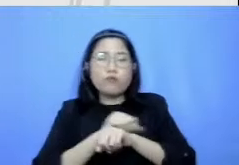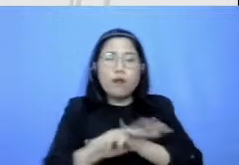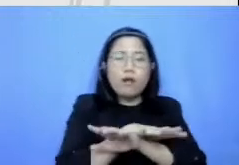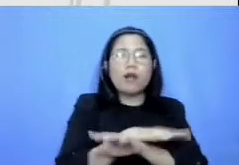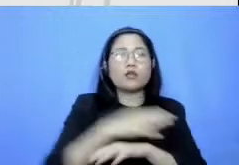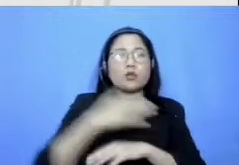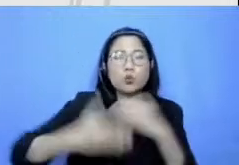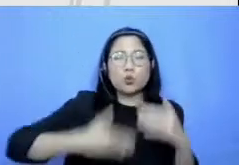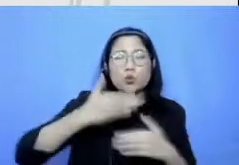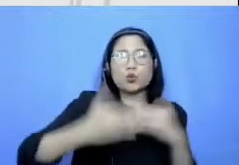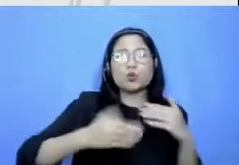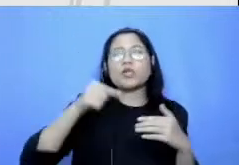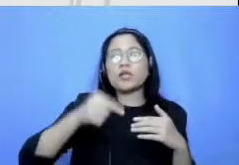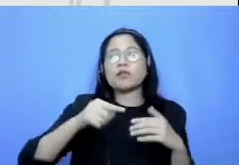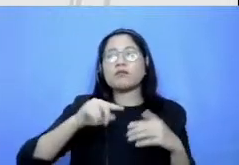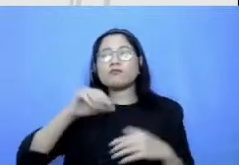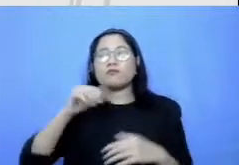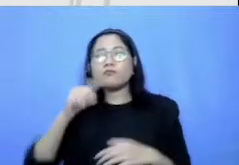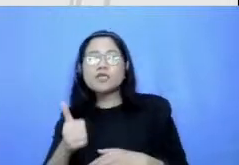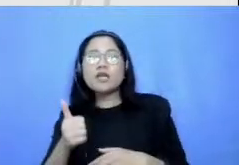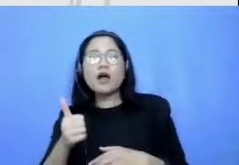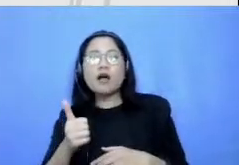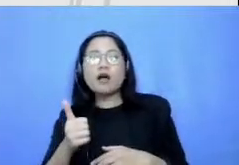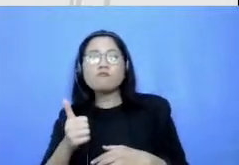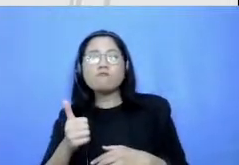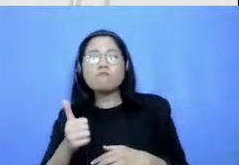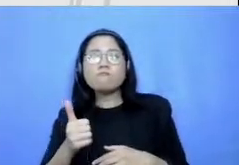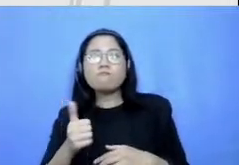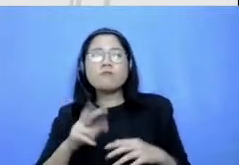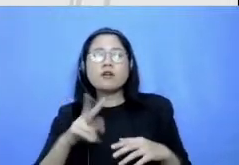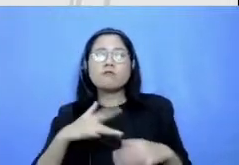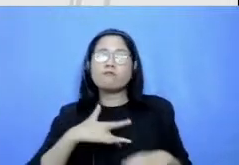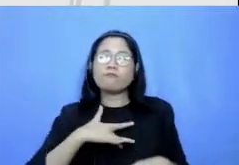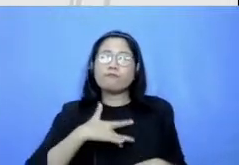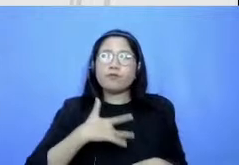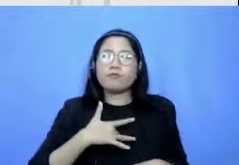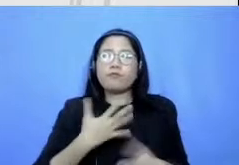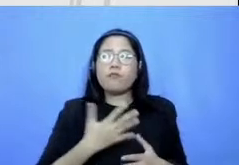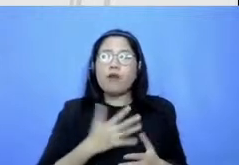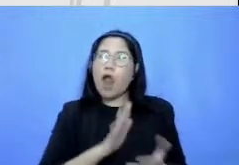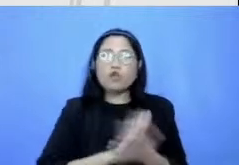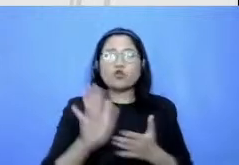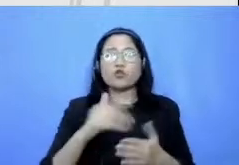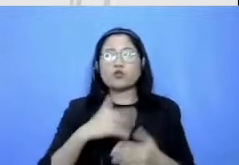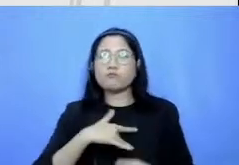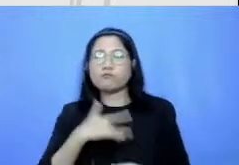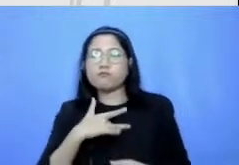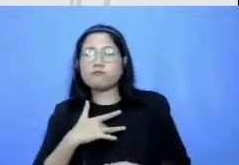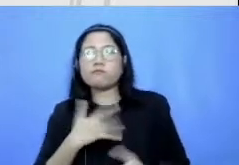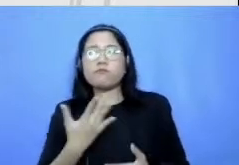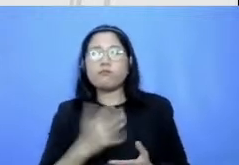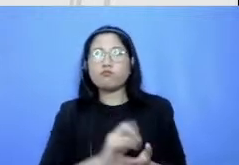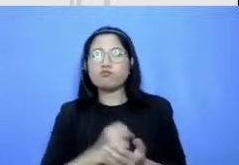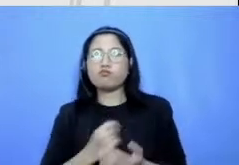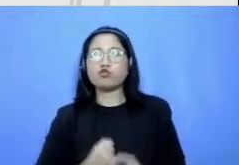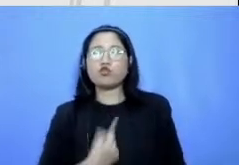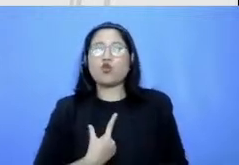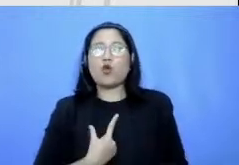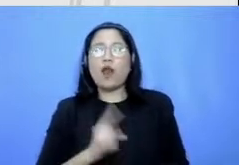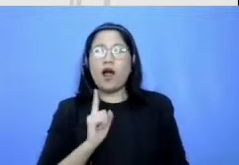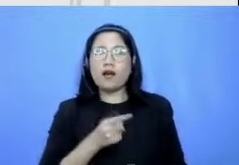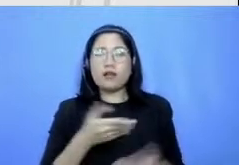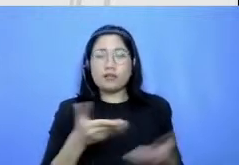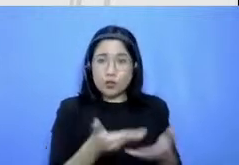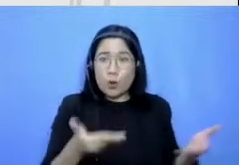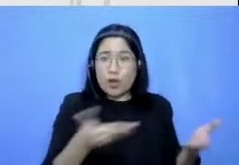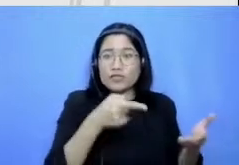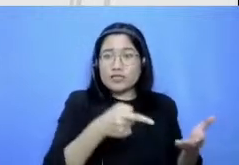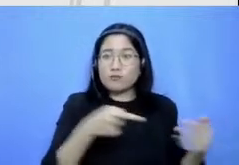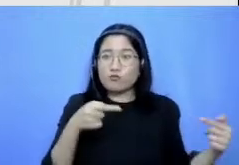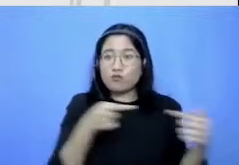reflex meaning Hi intuitively, which will appear in situations that are required in this revision